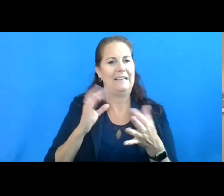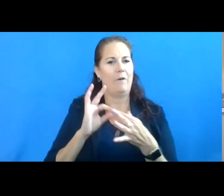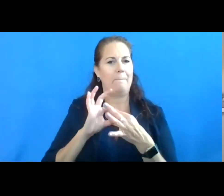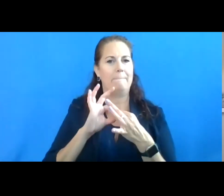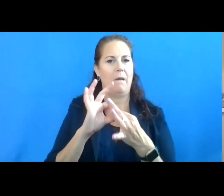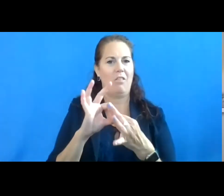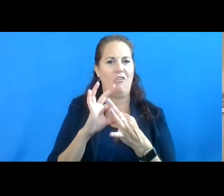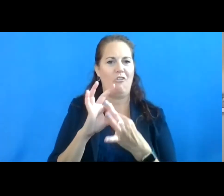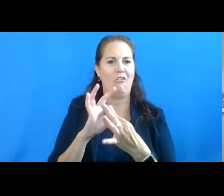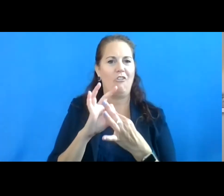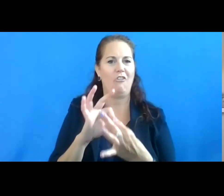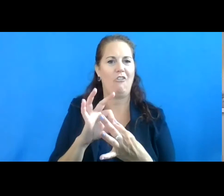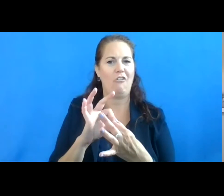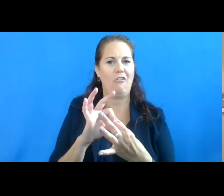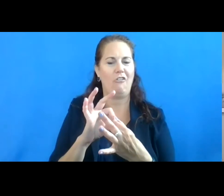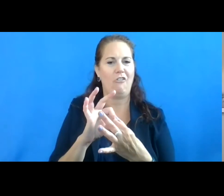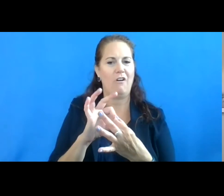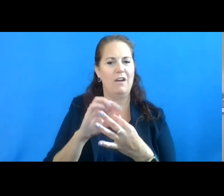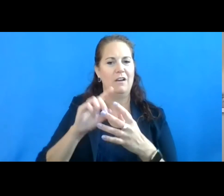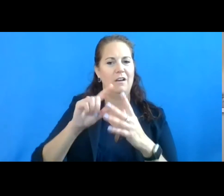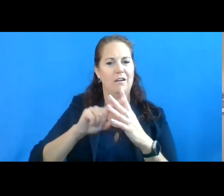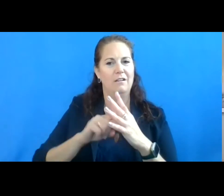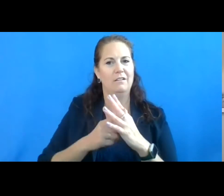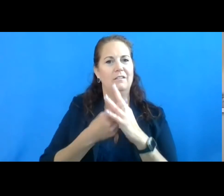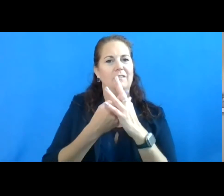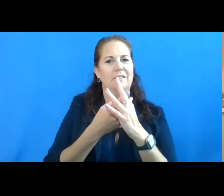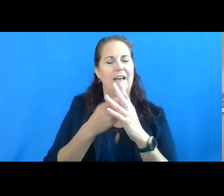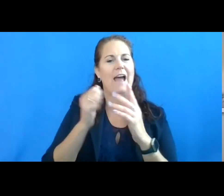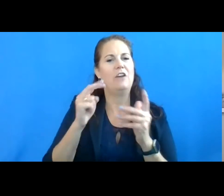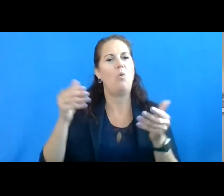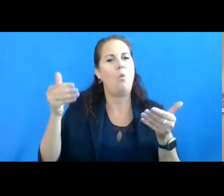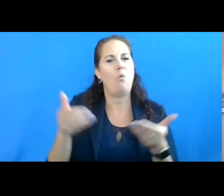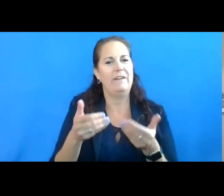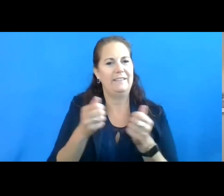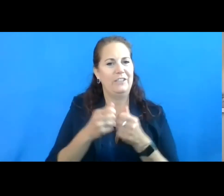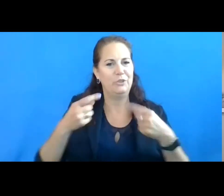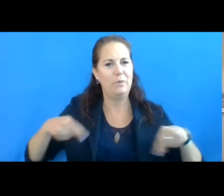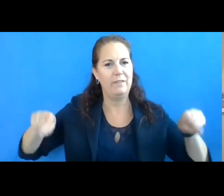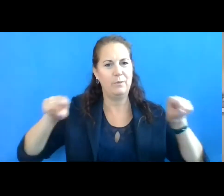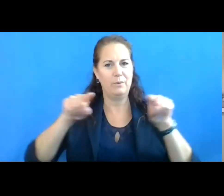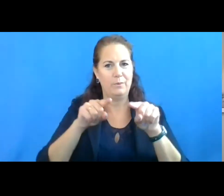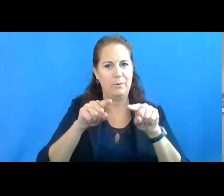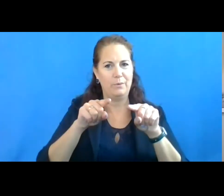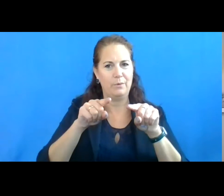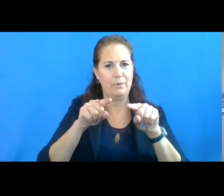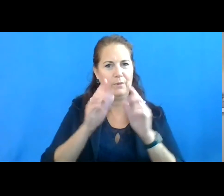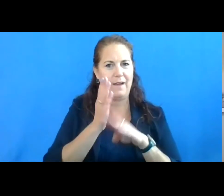So, I'll just do an orientation with you.